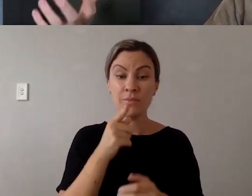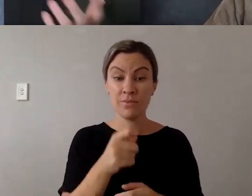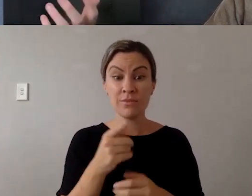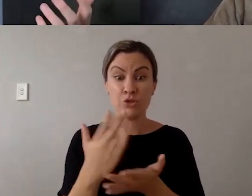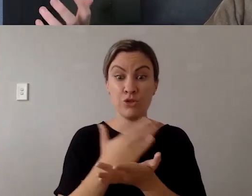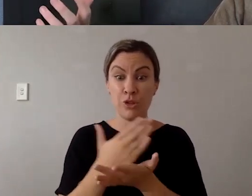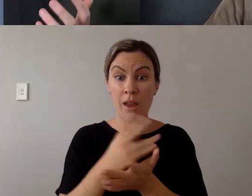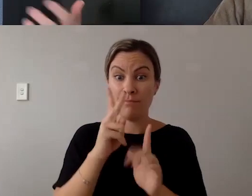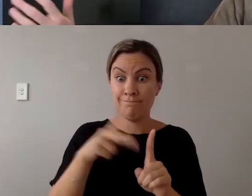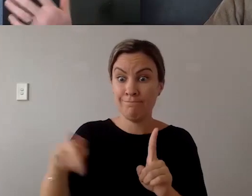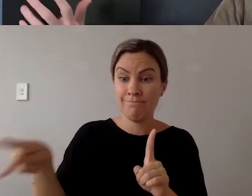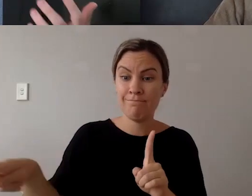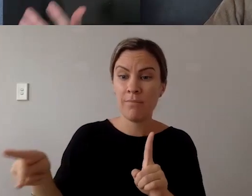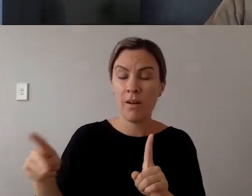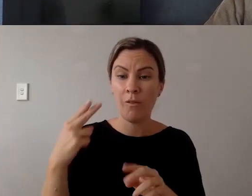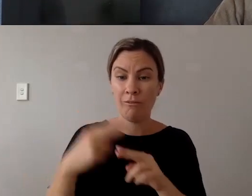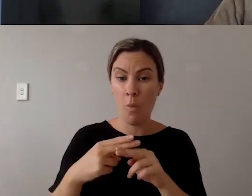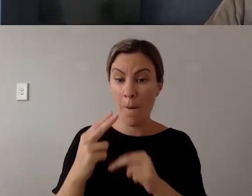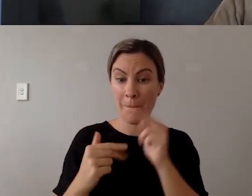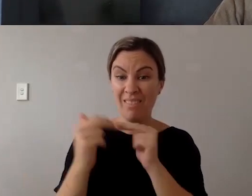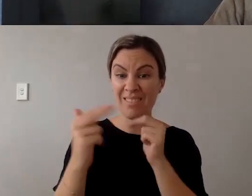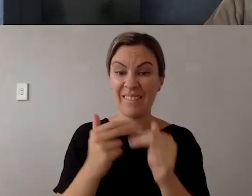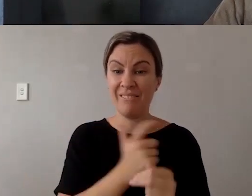because I want you to feel fear, but because I want us all to understand